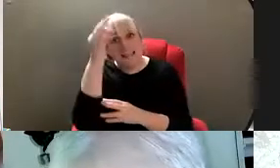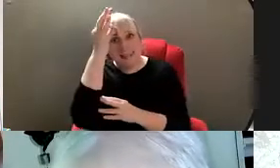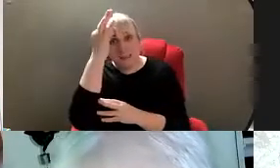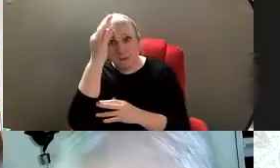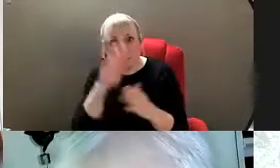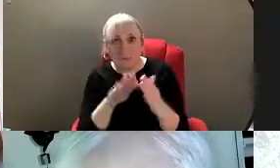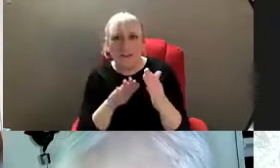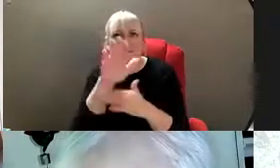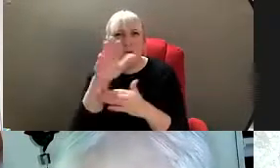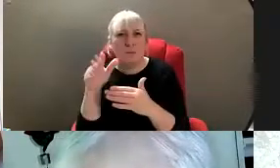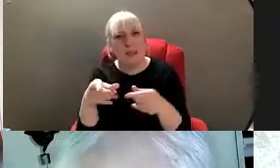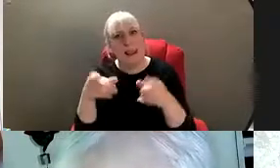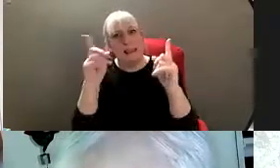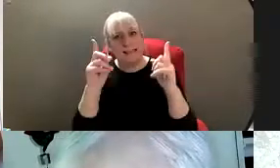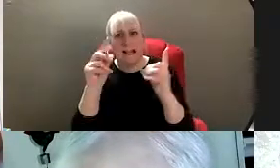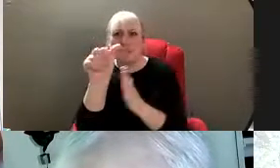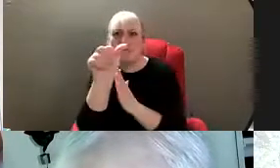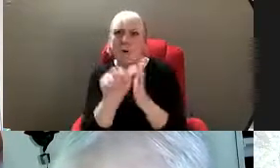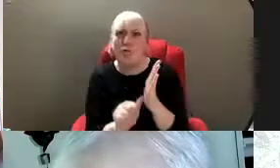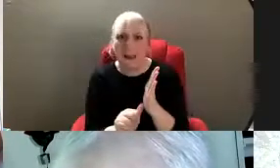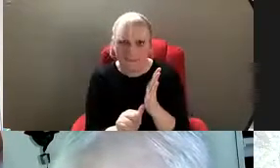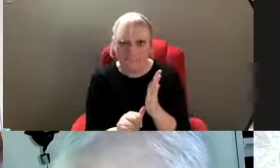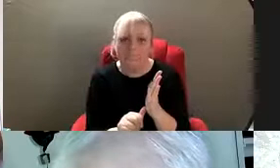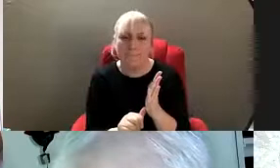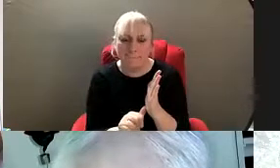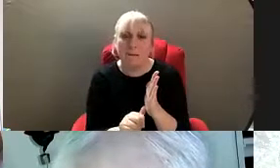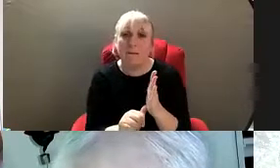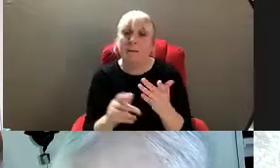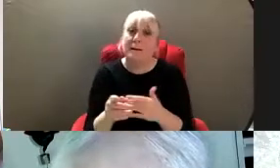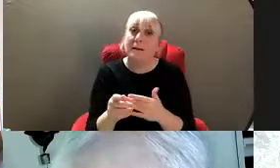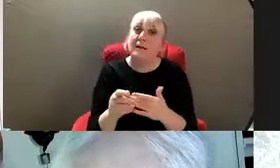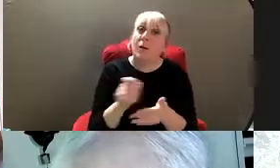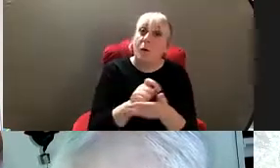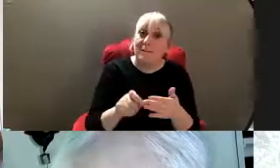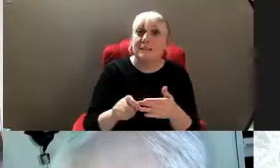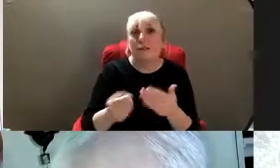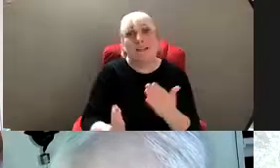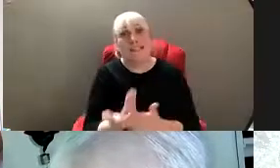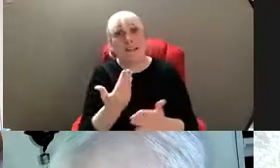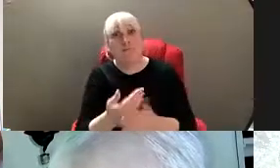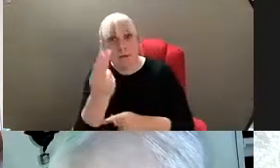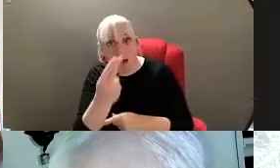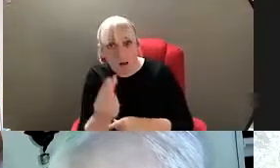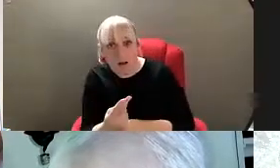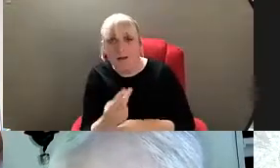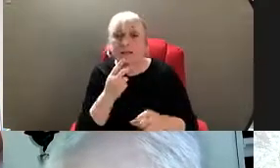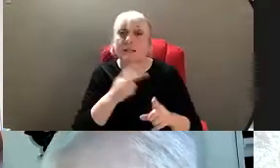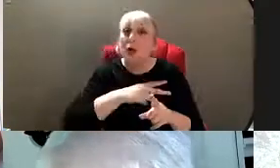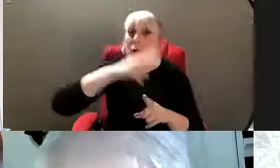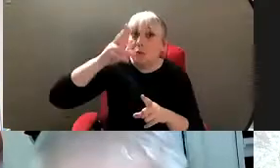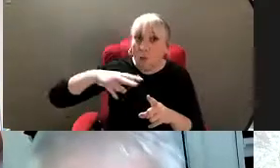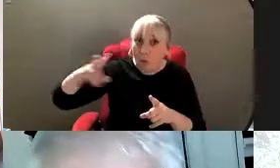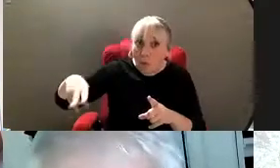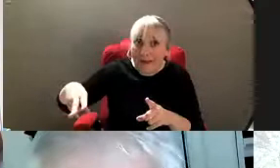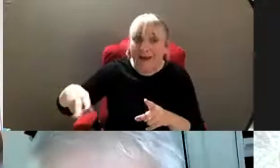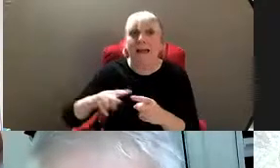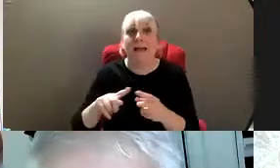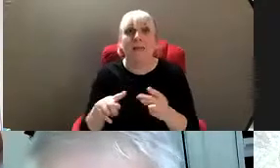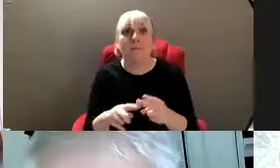program and office of contemporary arts norway international visitors program and tokyo arts and